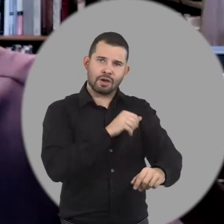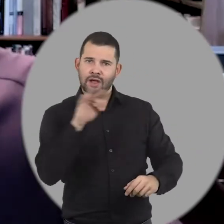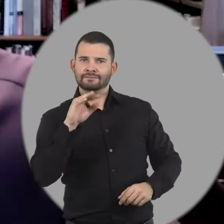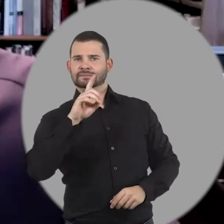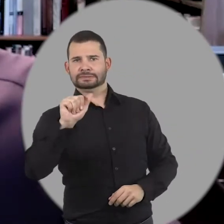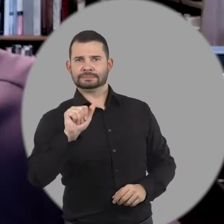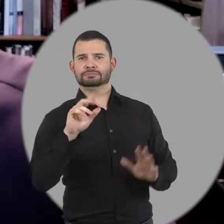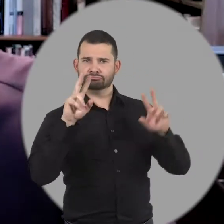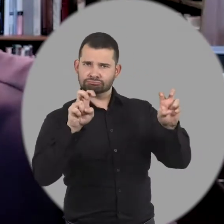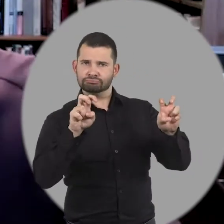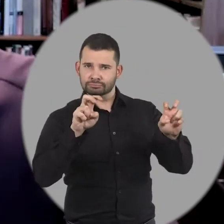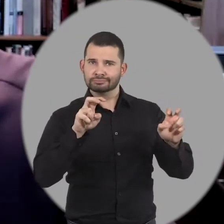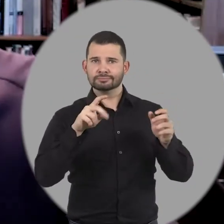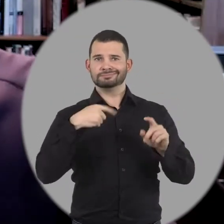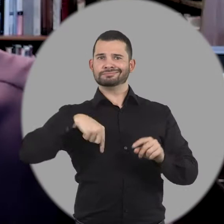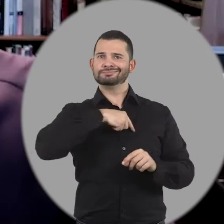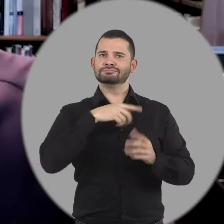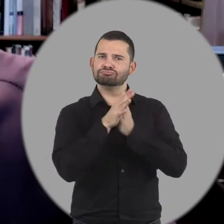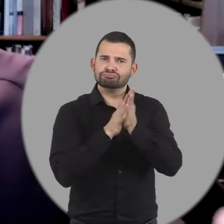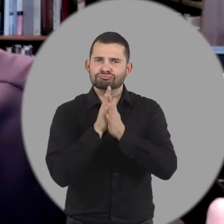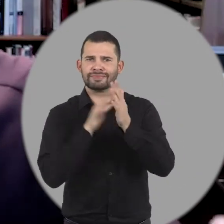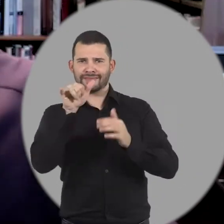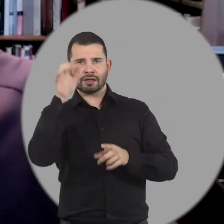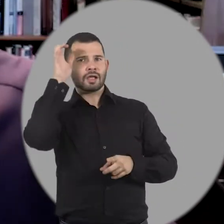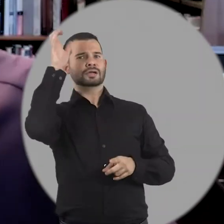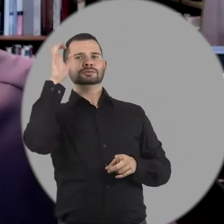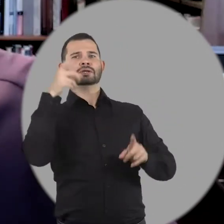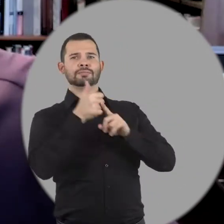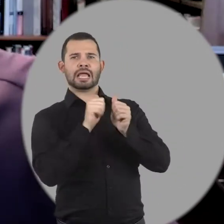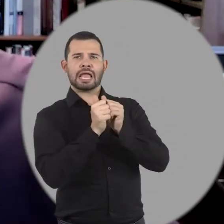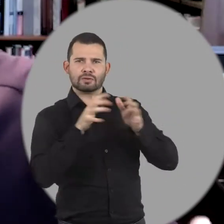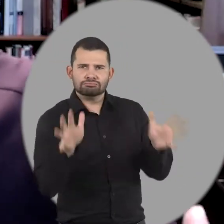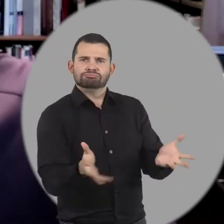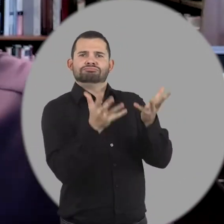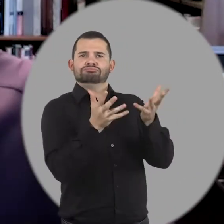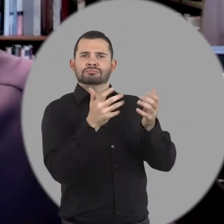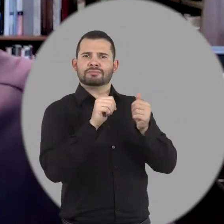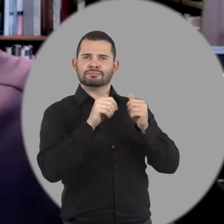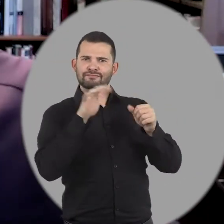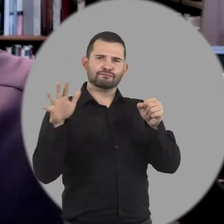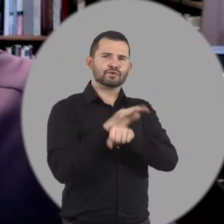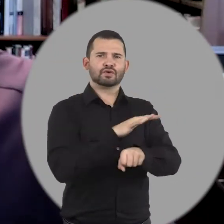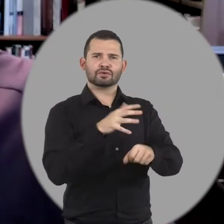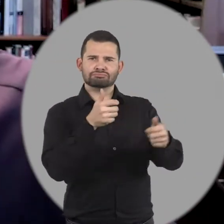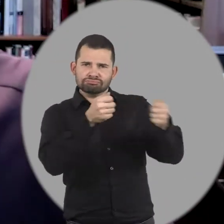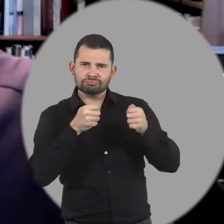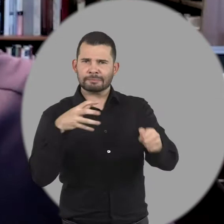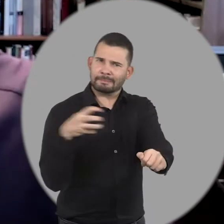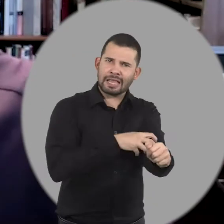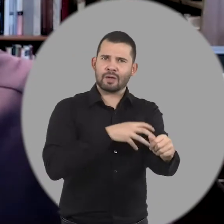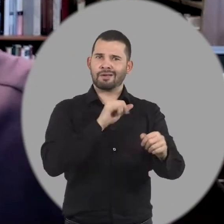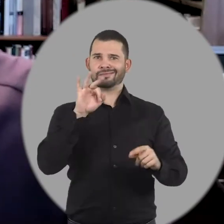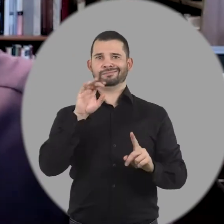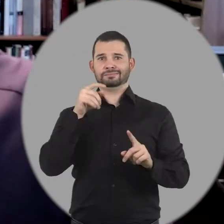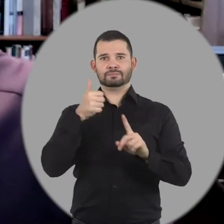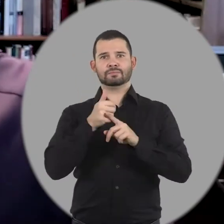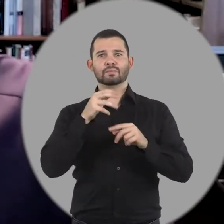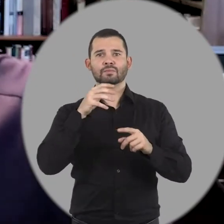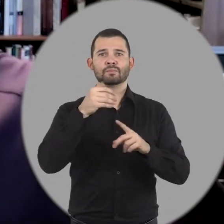interested in how we usher in the full force, the full power, the moral, the social, the political